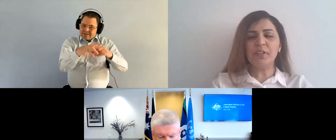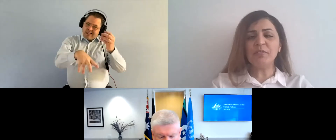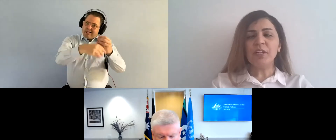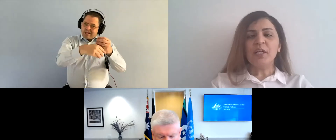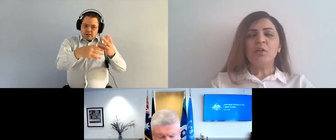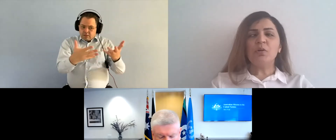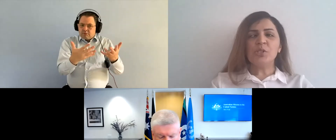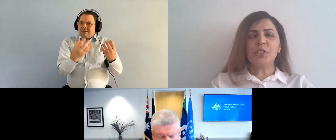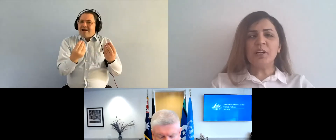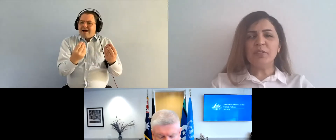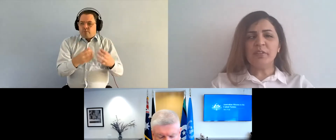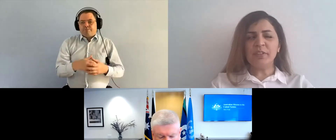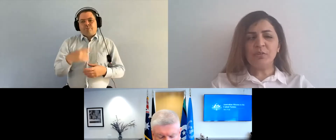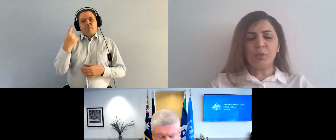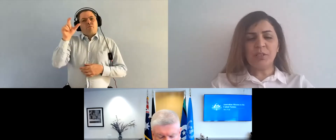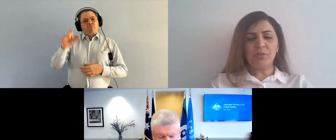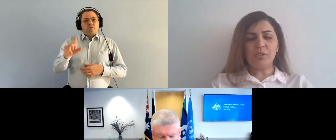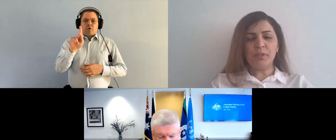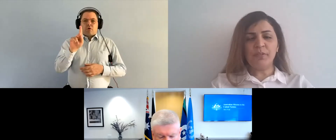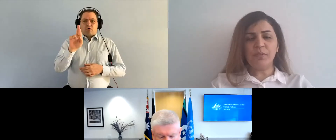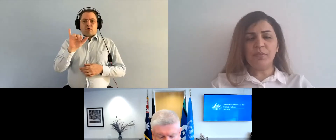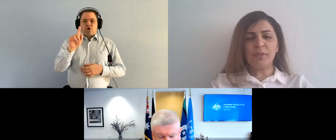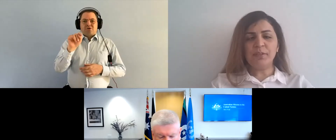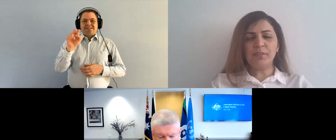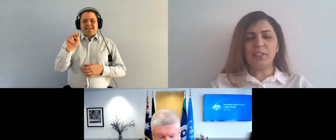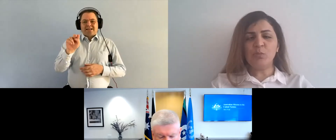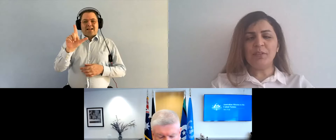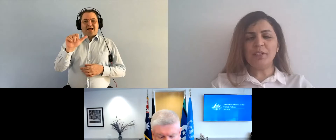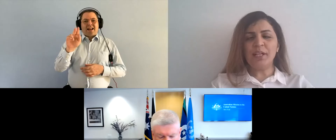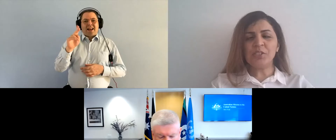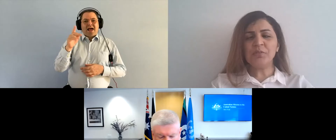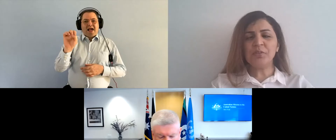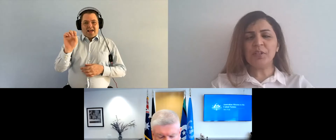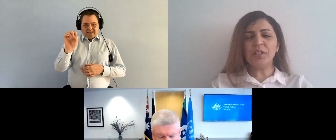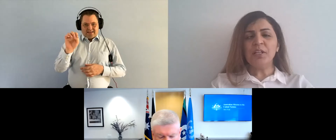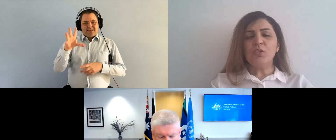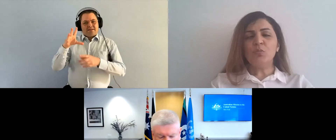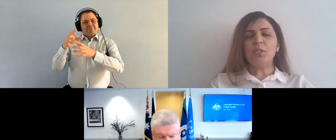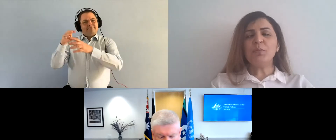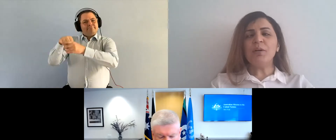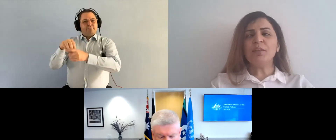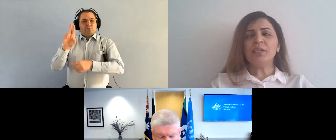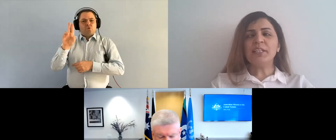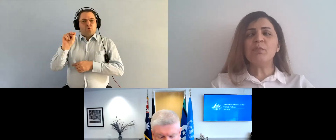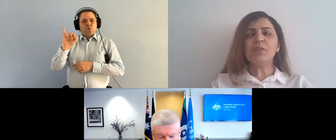context in COVID-19 response. First of all, I'm going to turn to my colleague, Kirstin Lange from UNICEF, co-chair